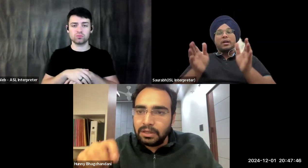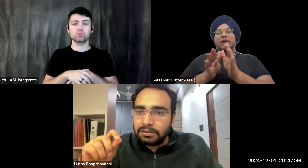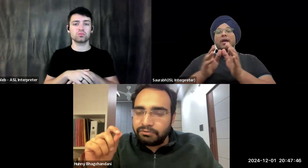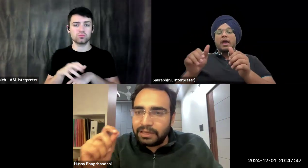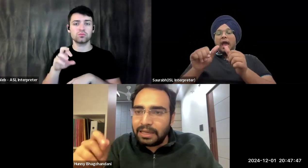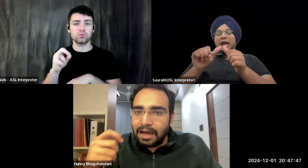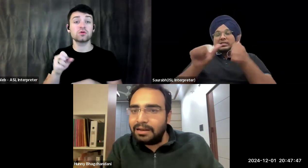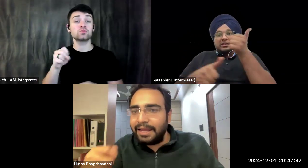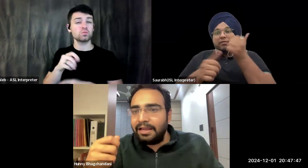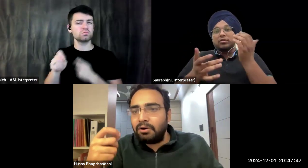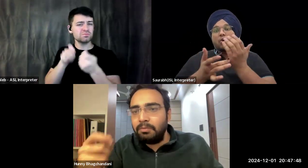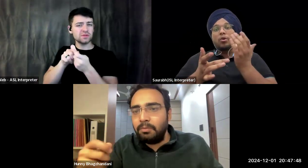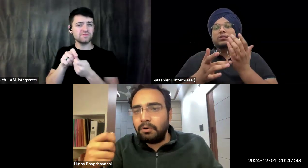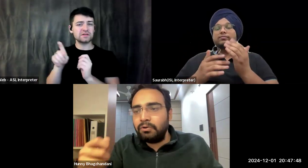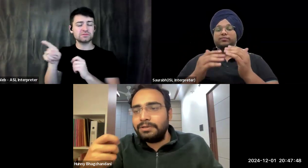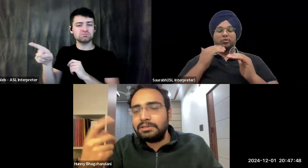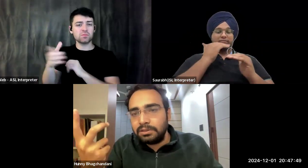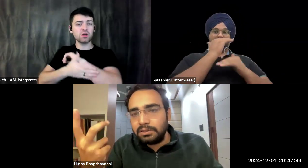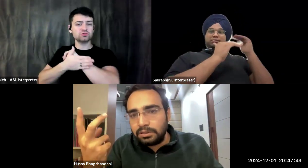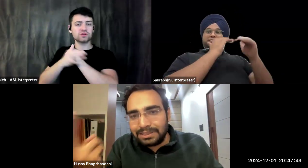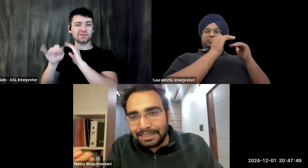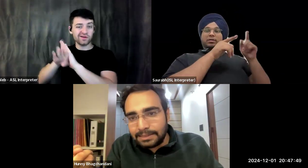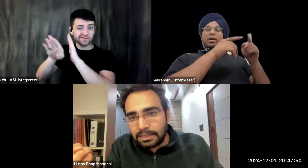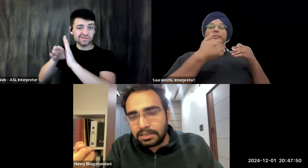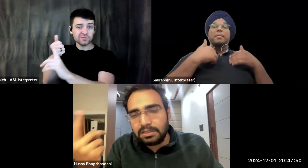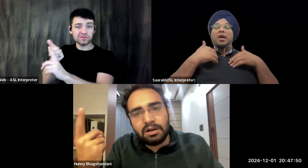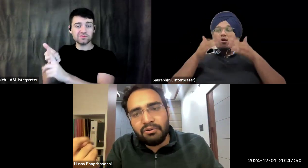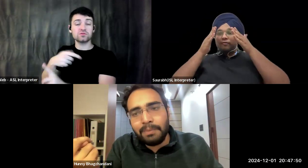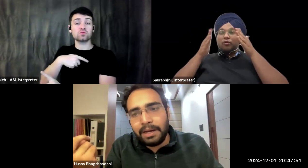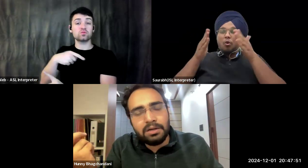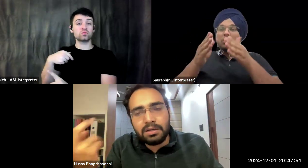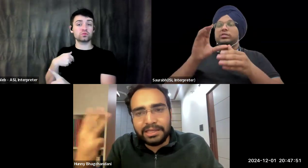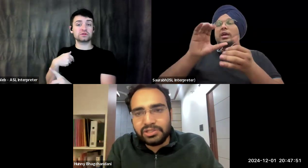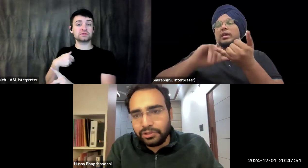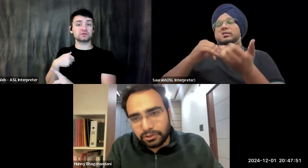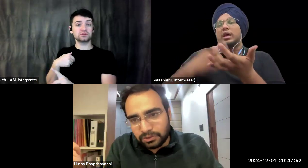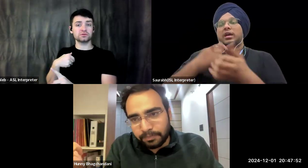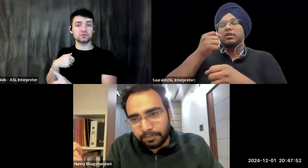we are relying on more towards CSR, government, NGOs.